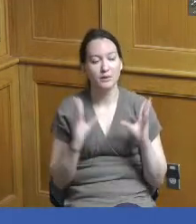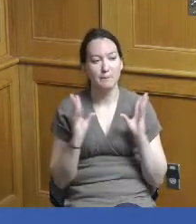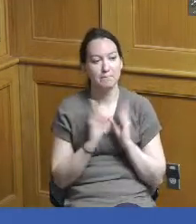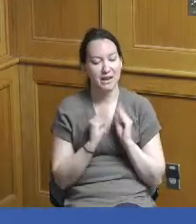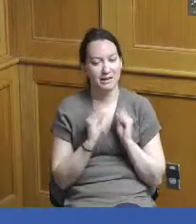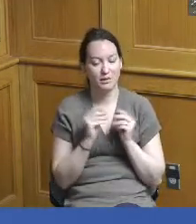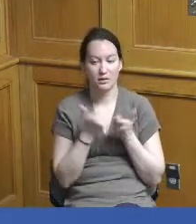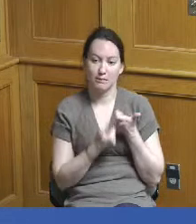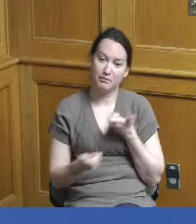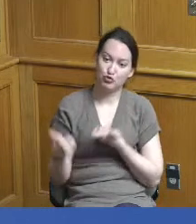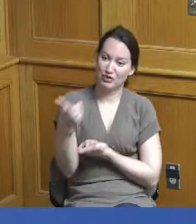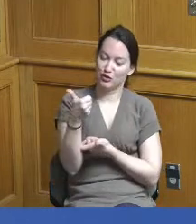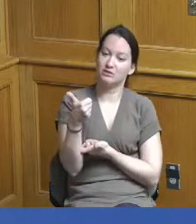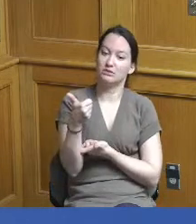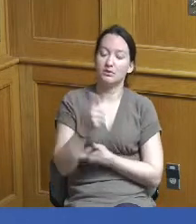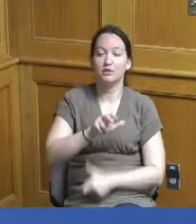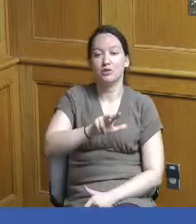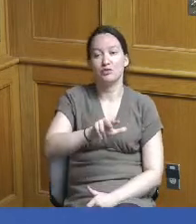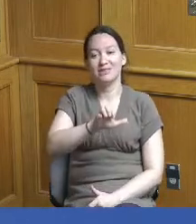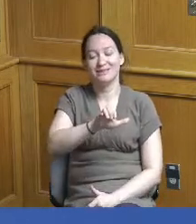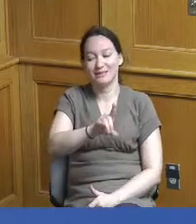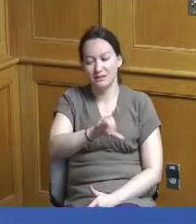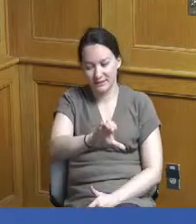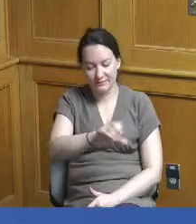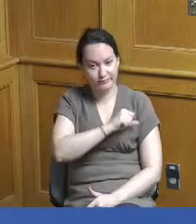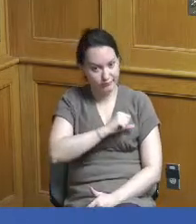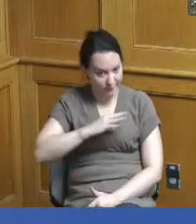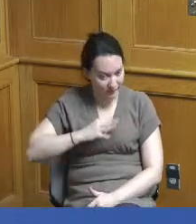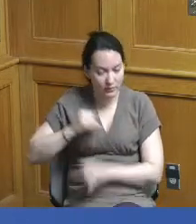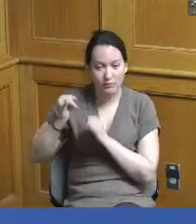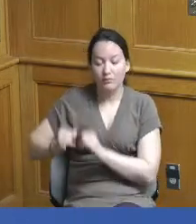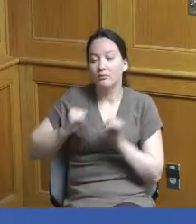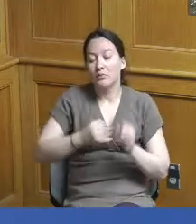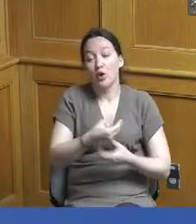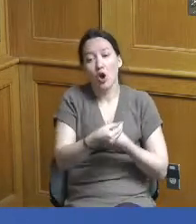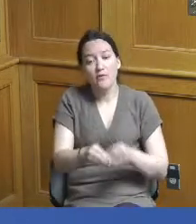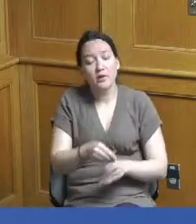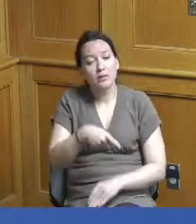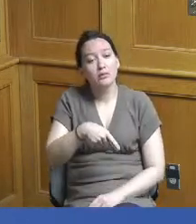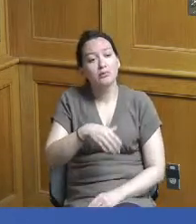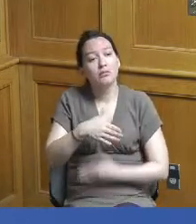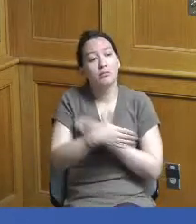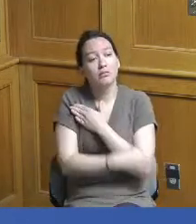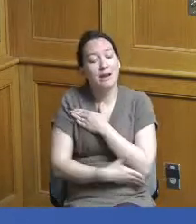Administration and three CDC staff with individual offices of the Board of County Commissioners both